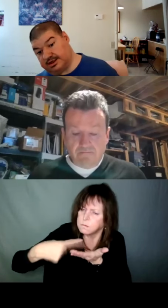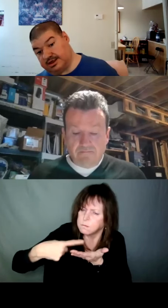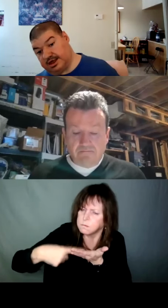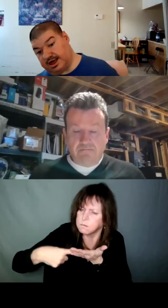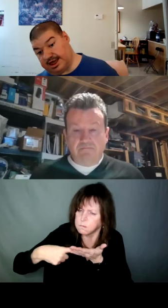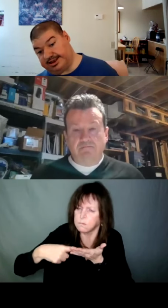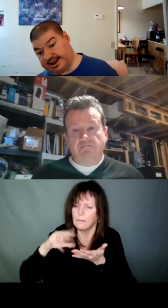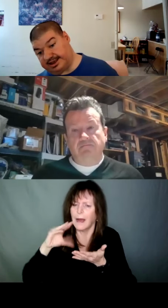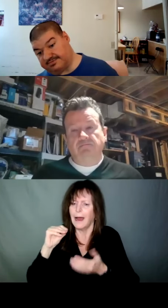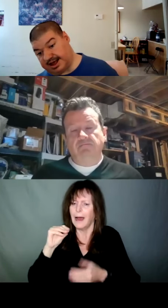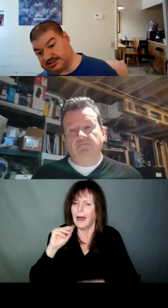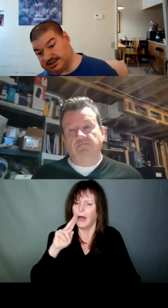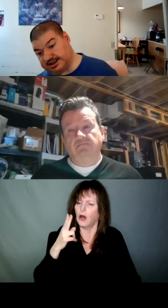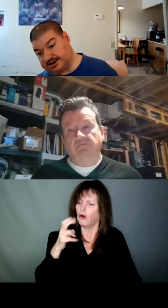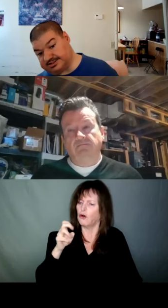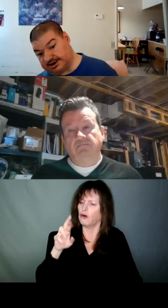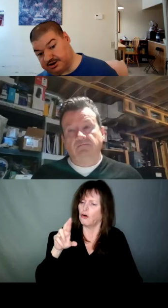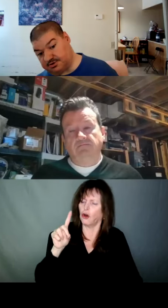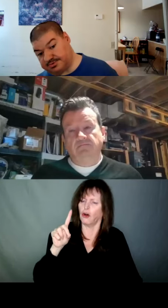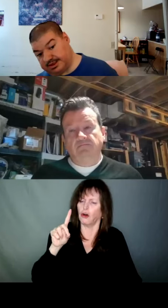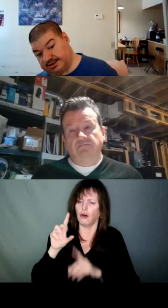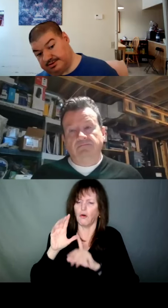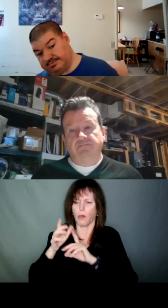and the meaning of herd immunity .